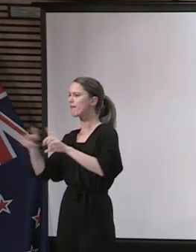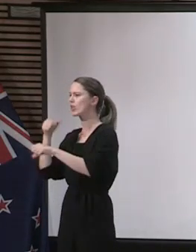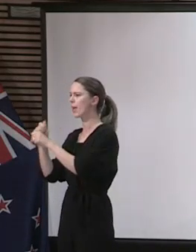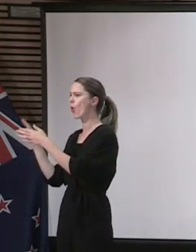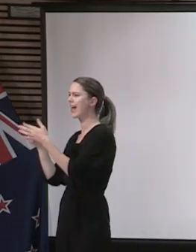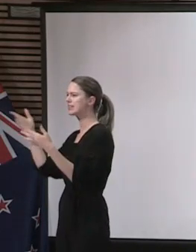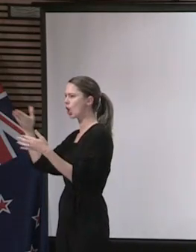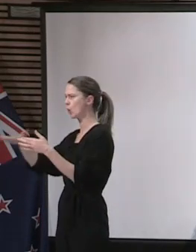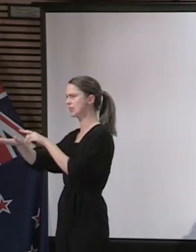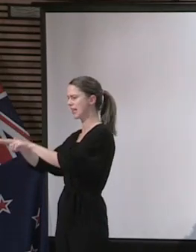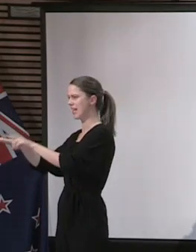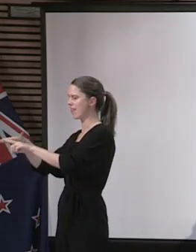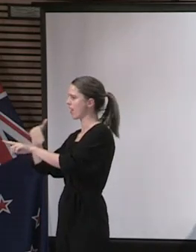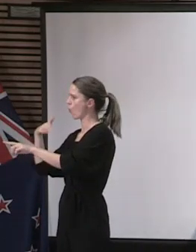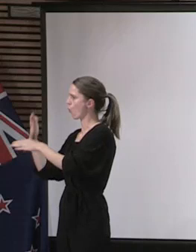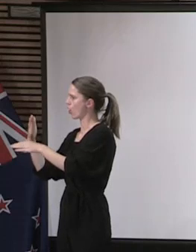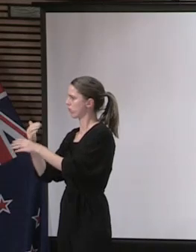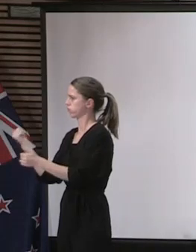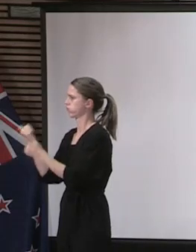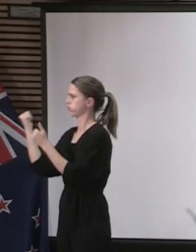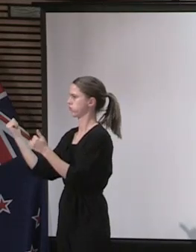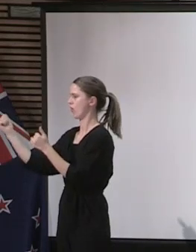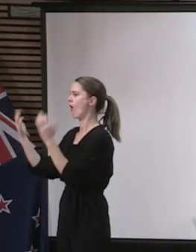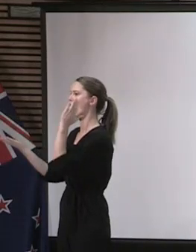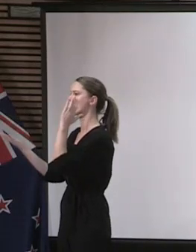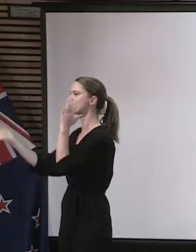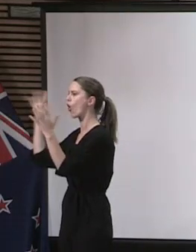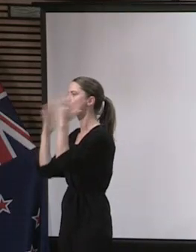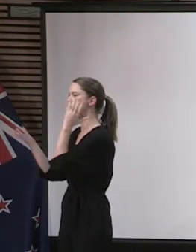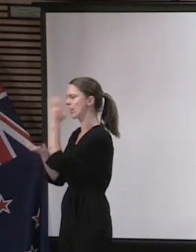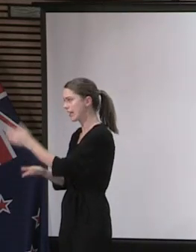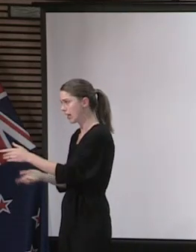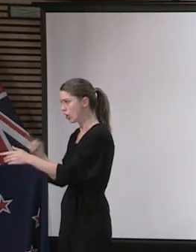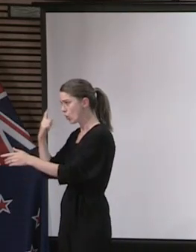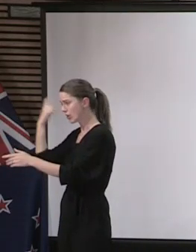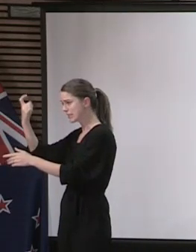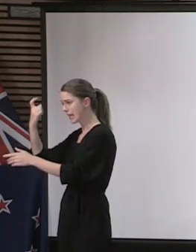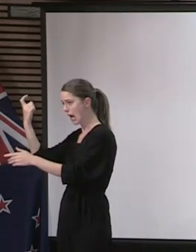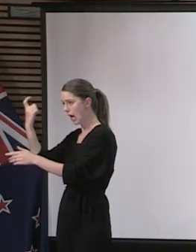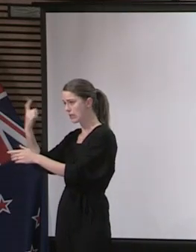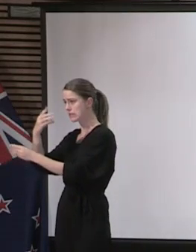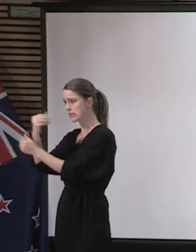alright level for some regions